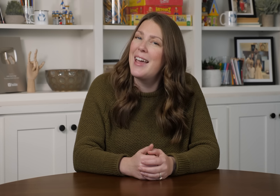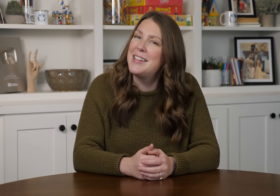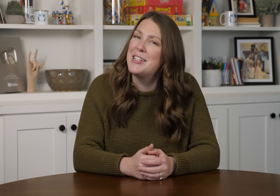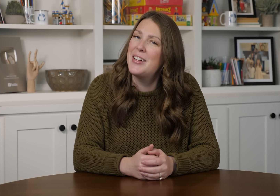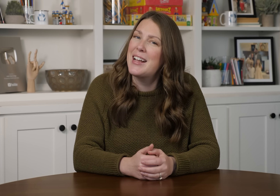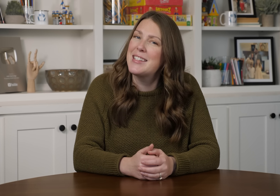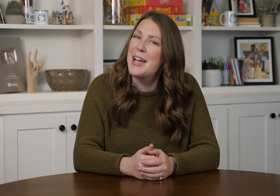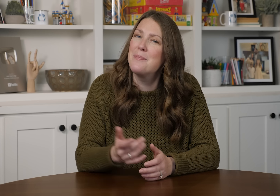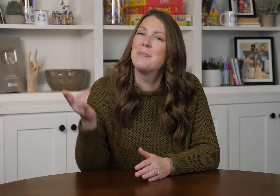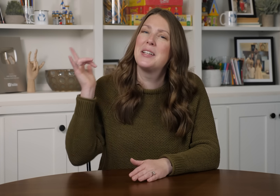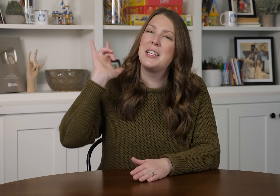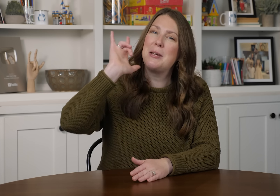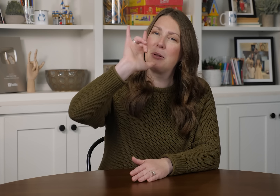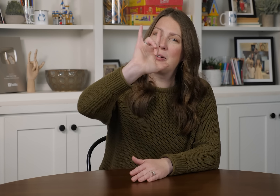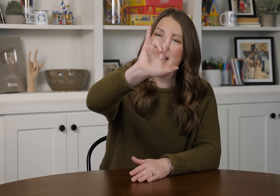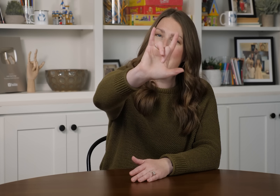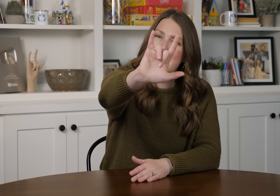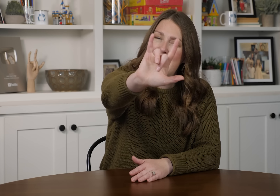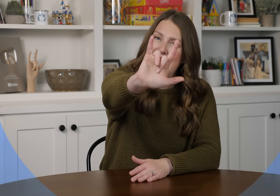And until next time keep learning how to sign